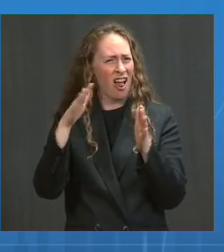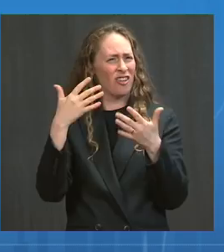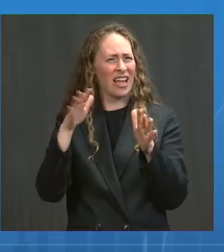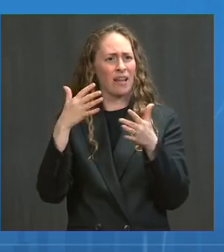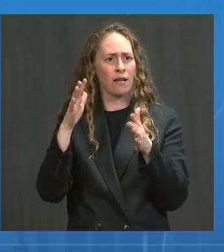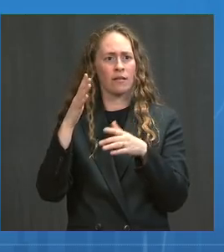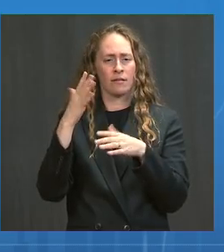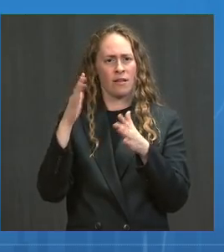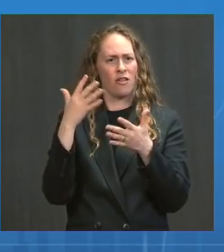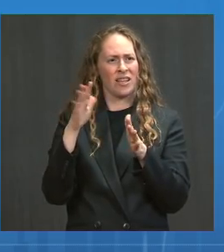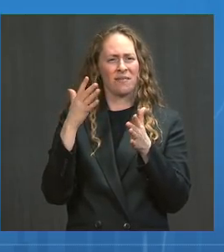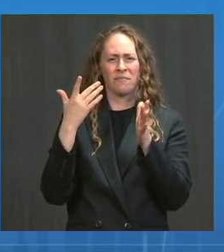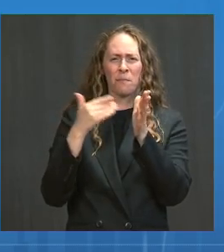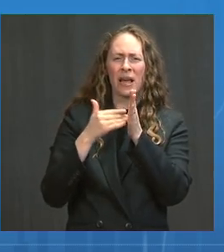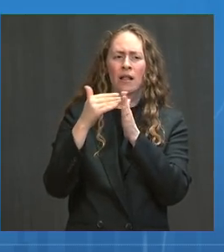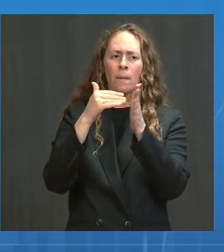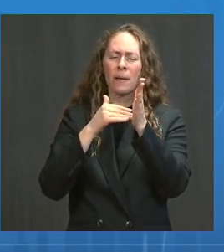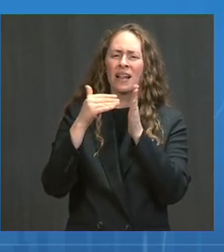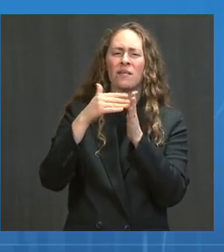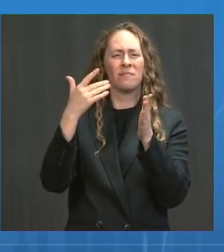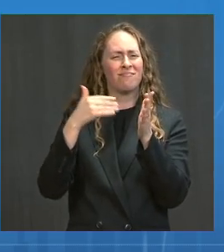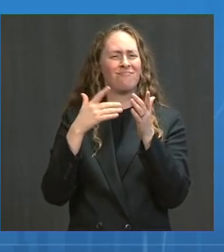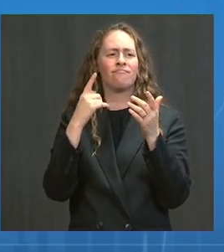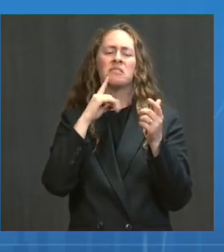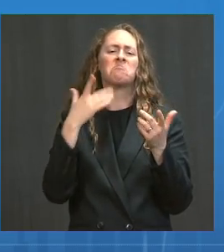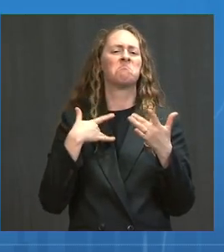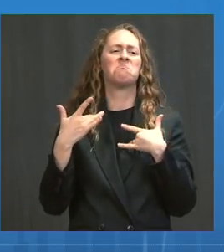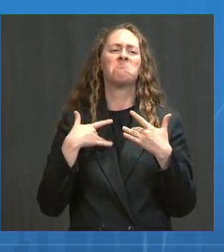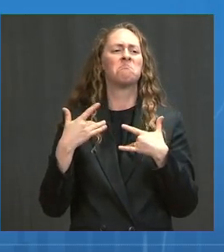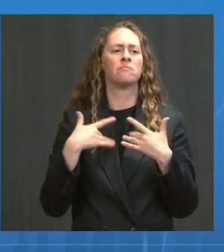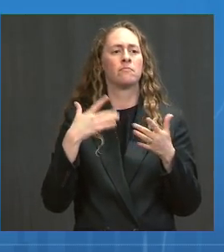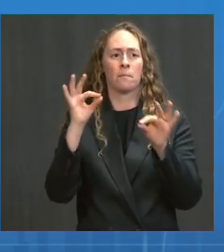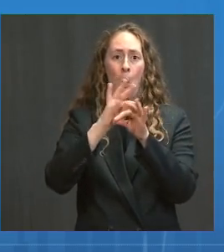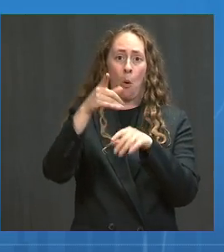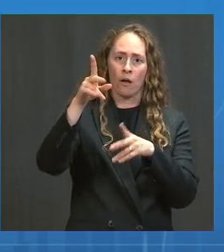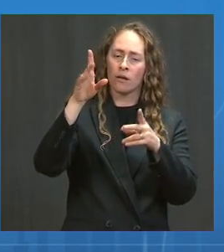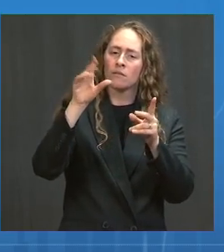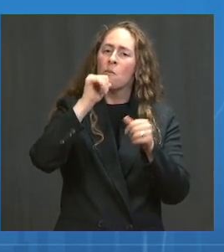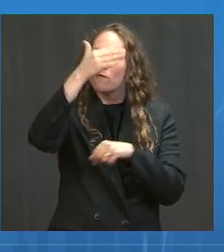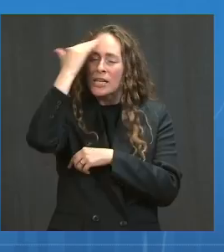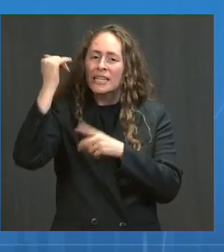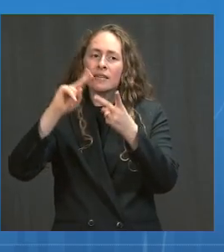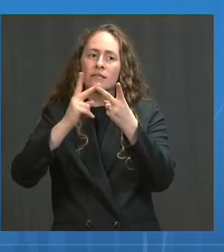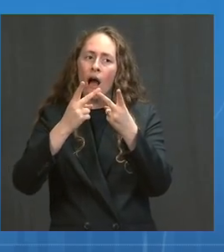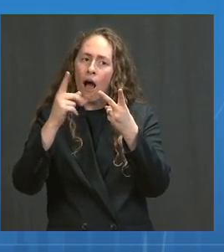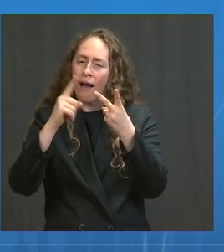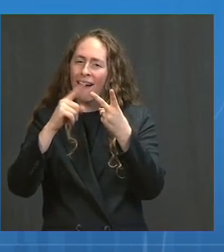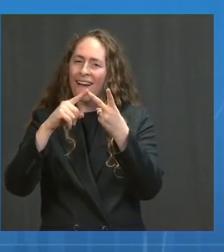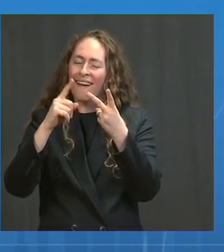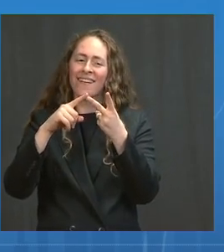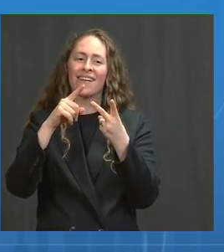and millions more, importantly, are getting their second shot because Dr. Fauci's data on the effectiveness --